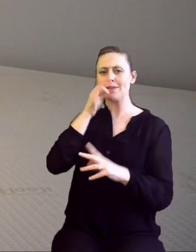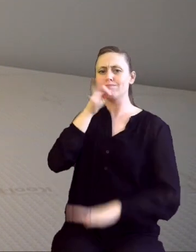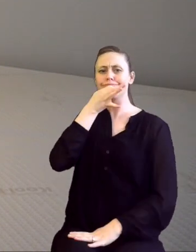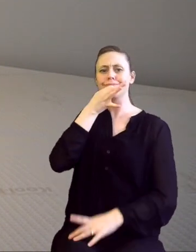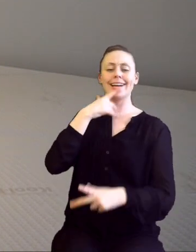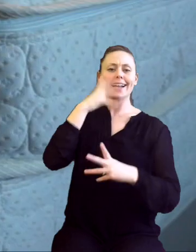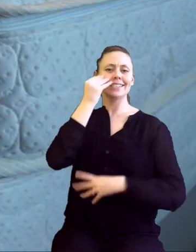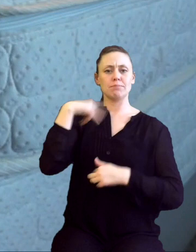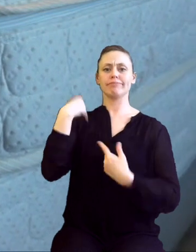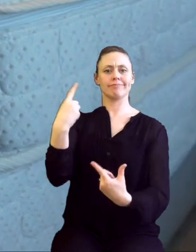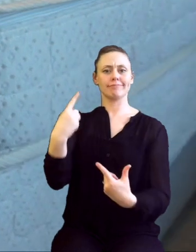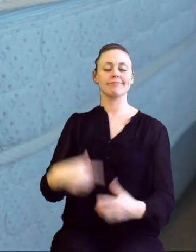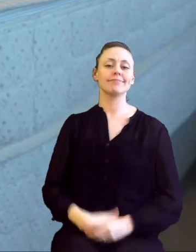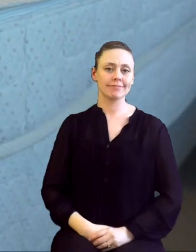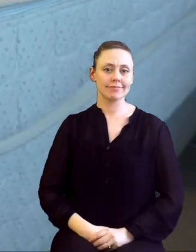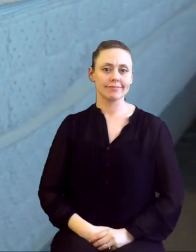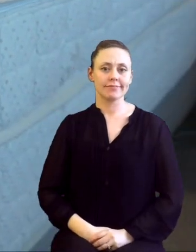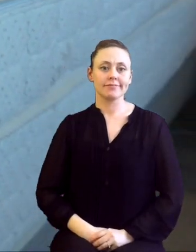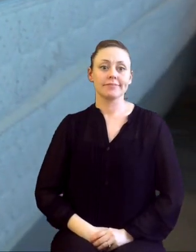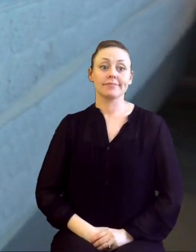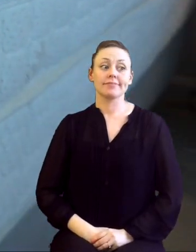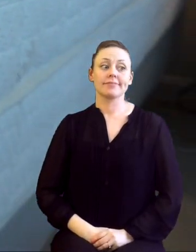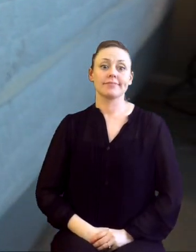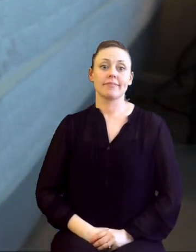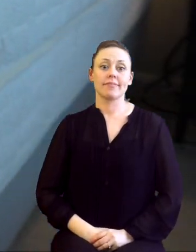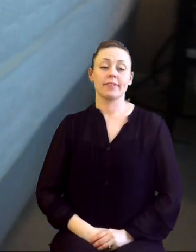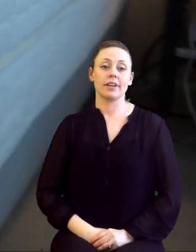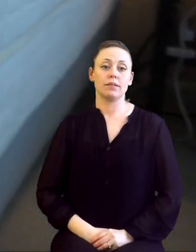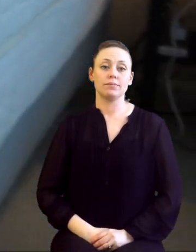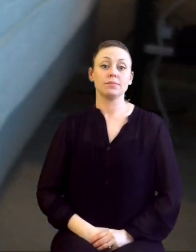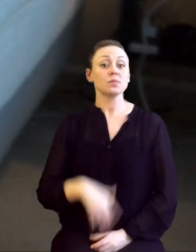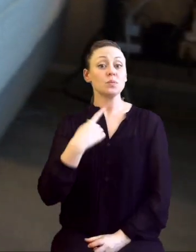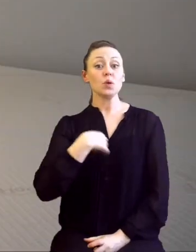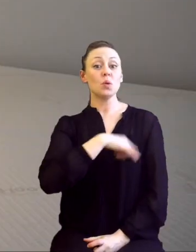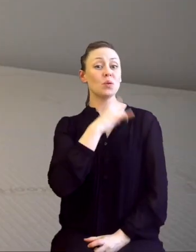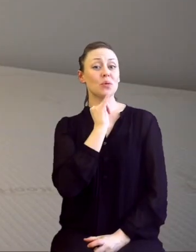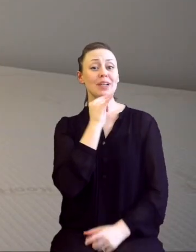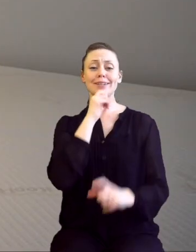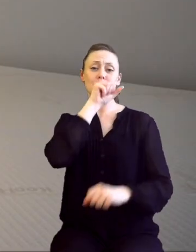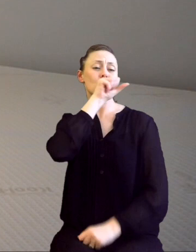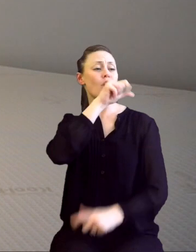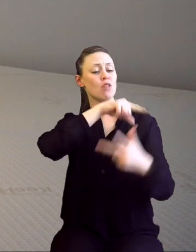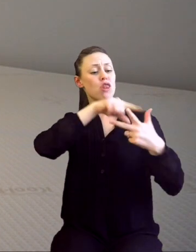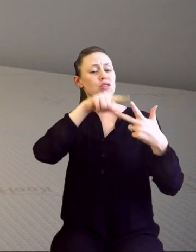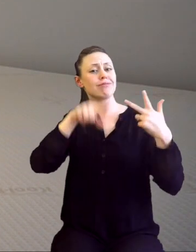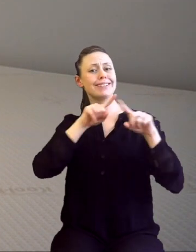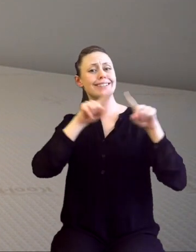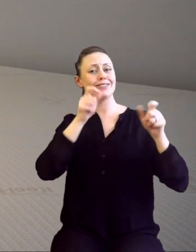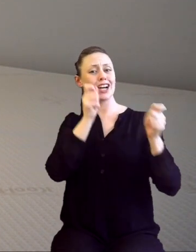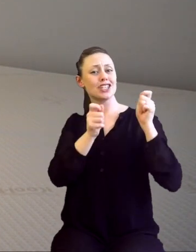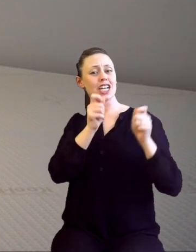we've had. We really love the three adjustable air chambers on either side